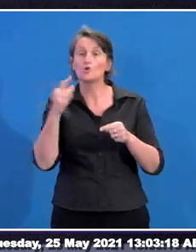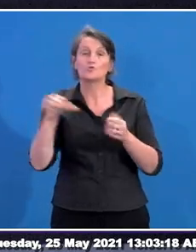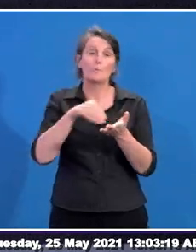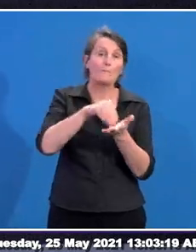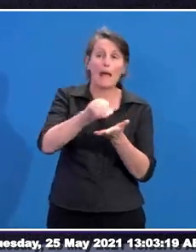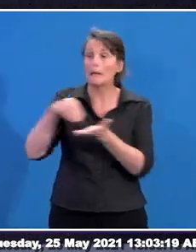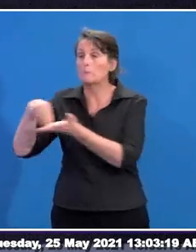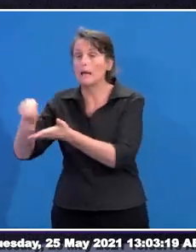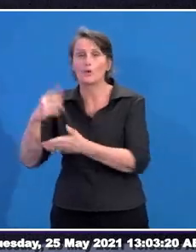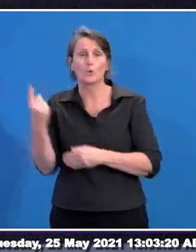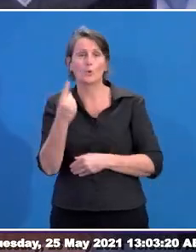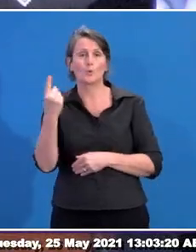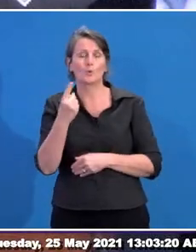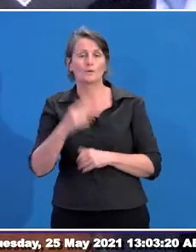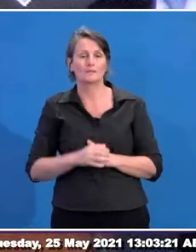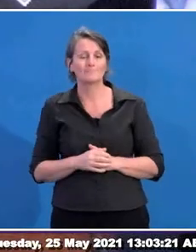Sorry to interrupt you.